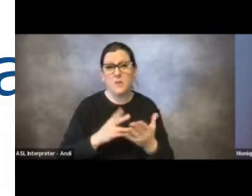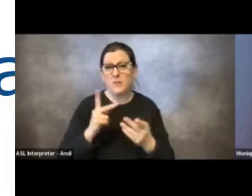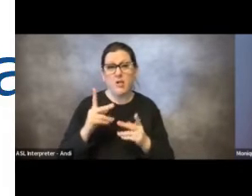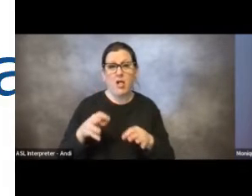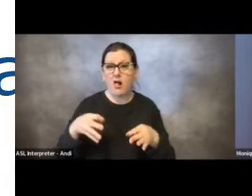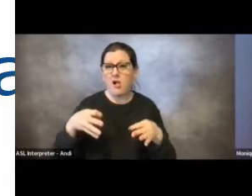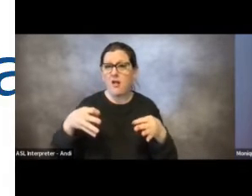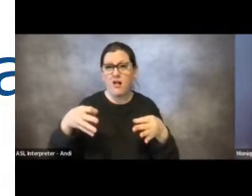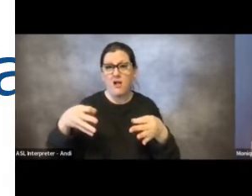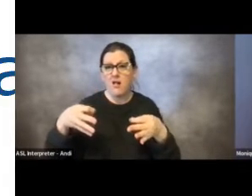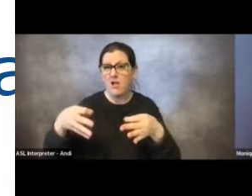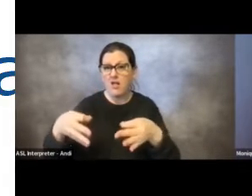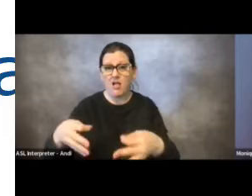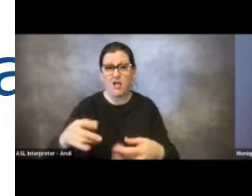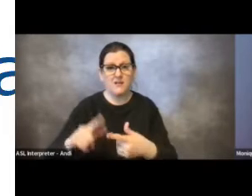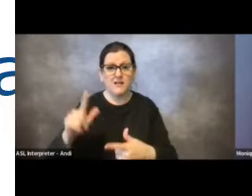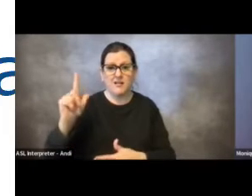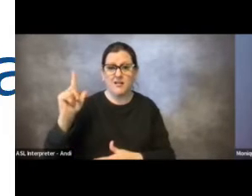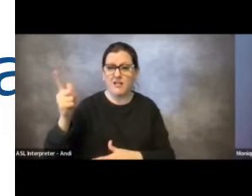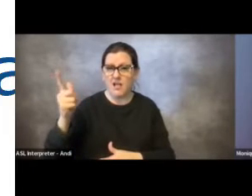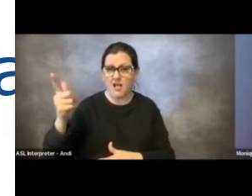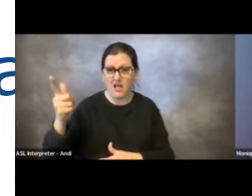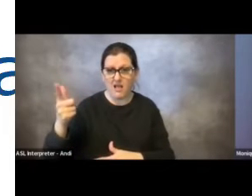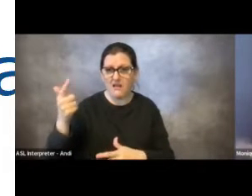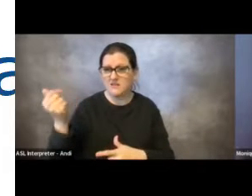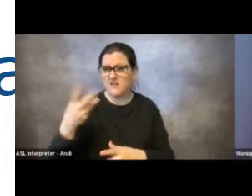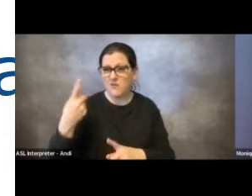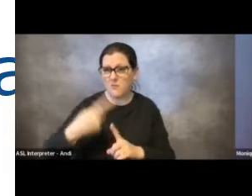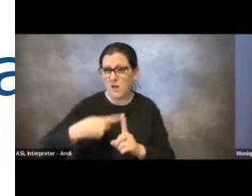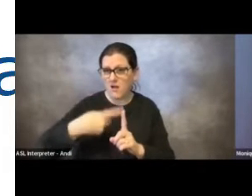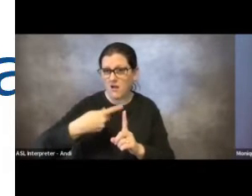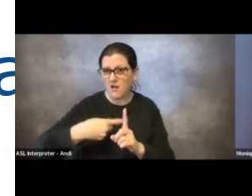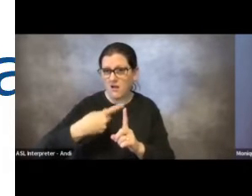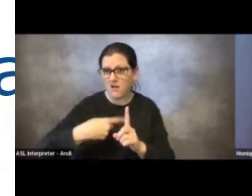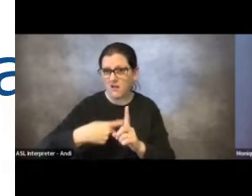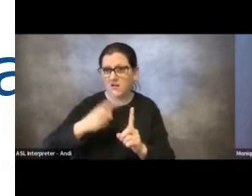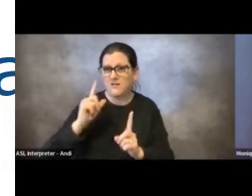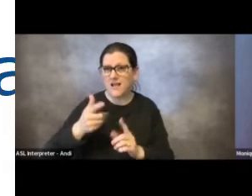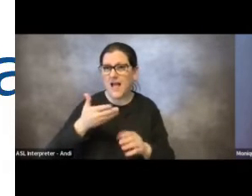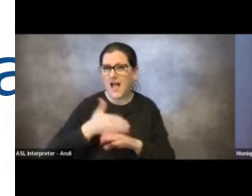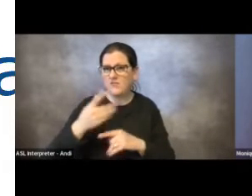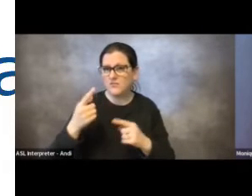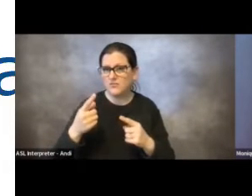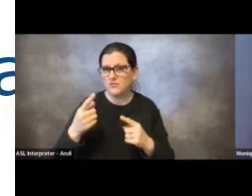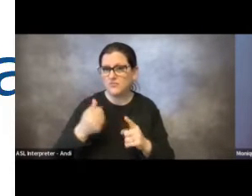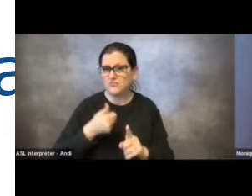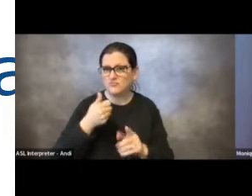individuals into much, you know, months later, after their district being discharged home.